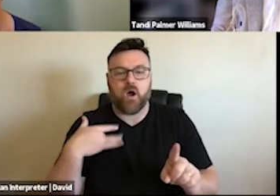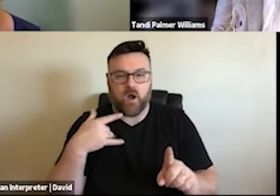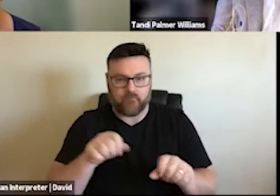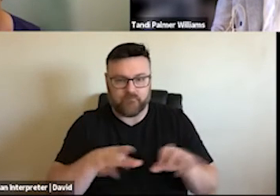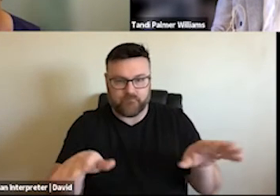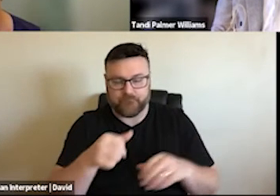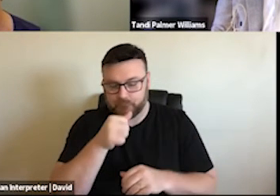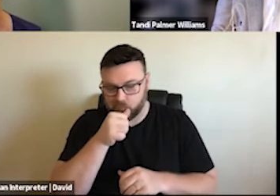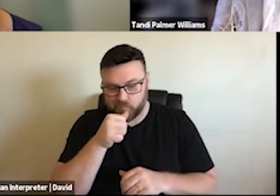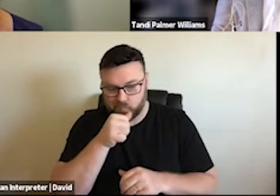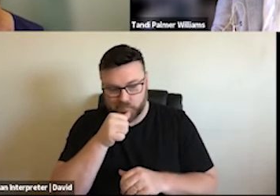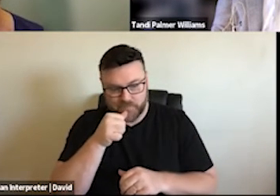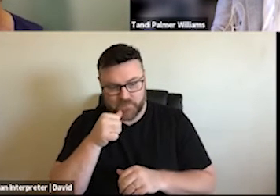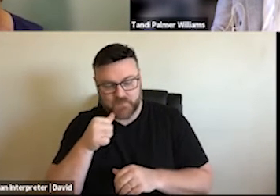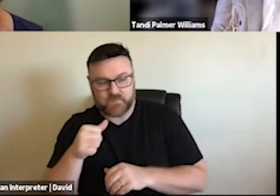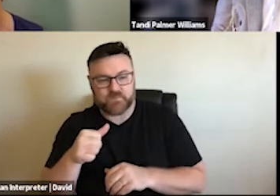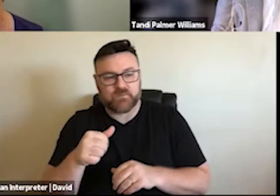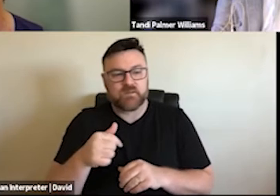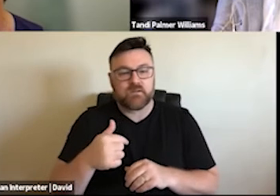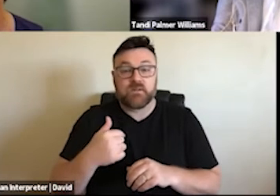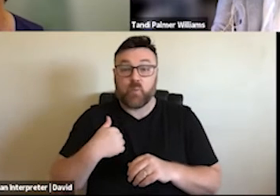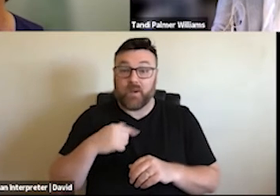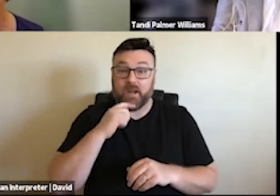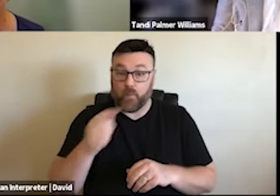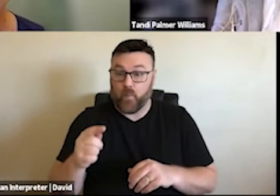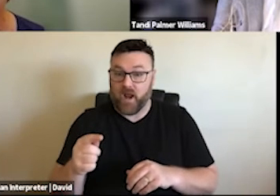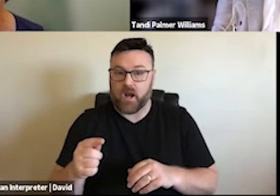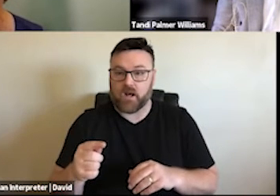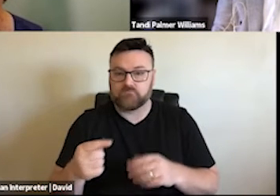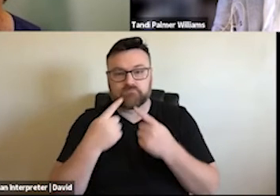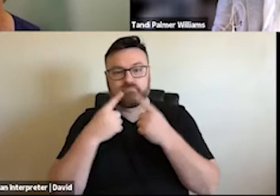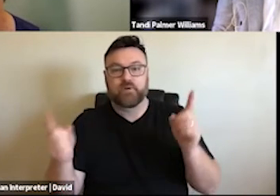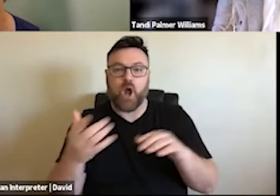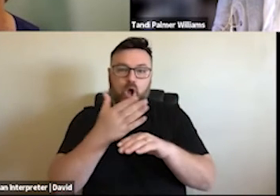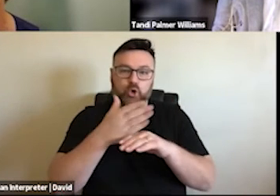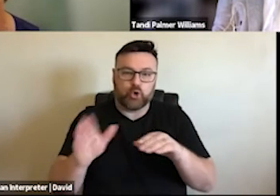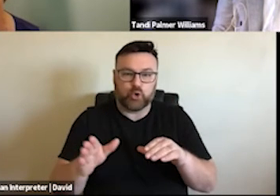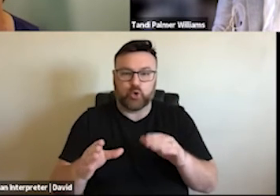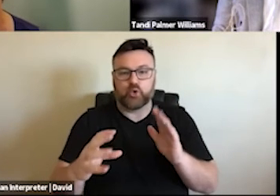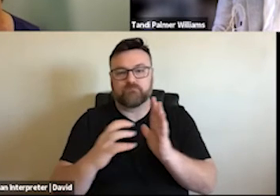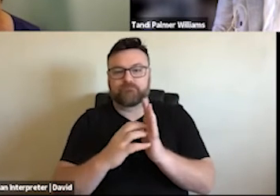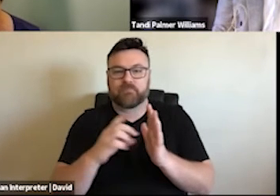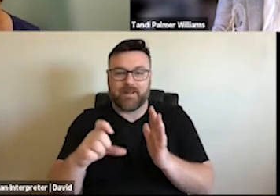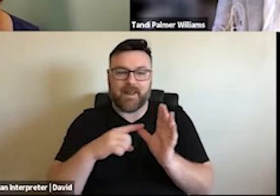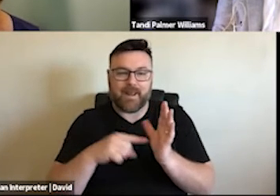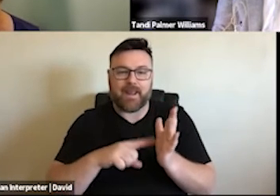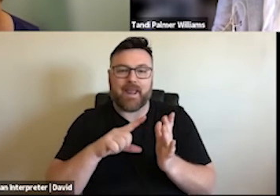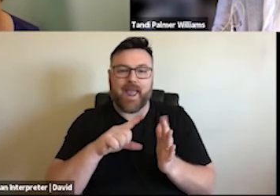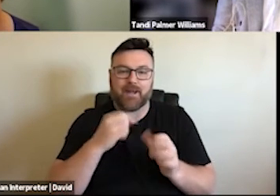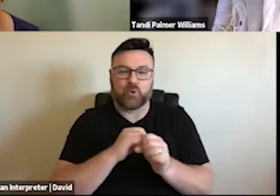We are in lockdown and we are looking forward to reopening on the 18th, but when we do reopen